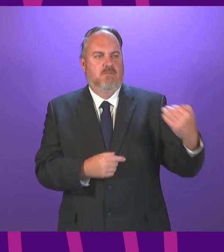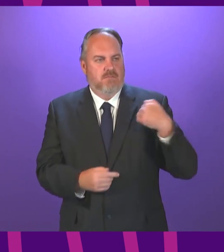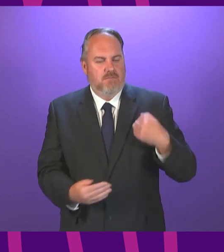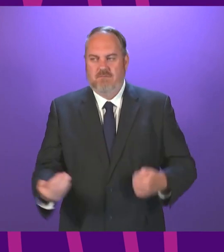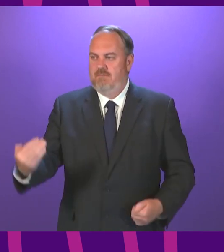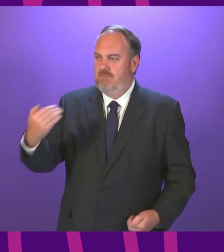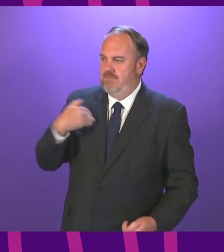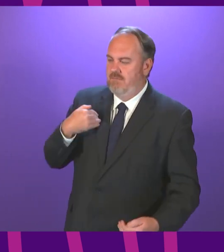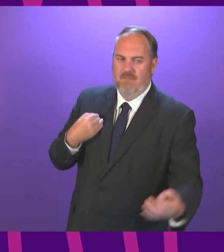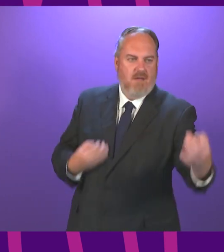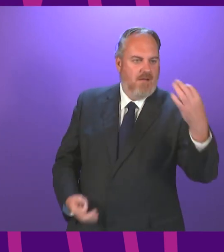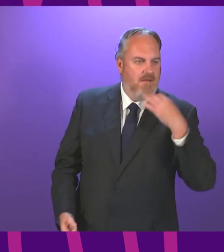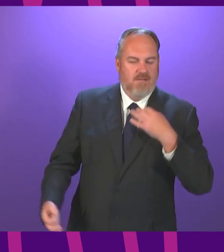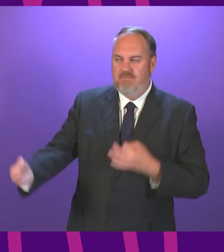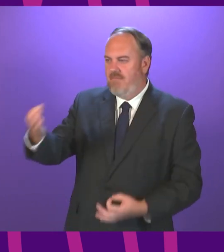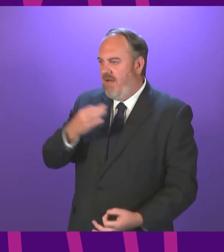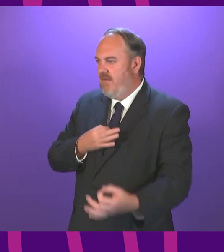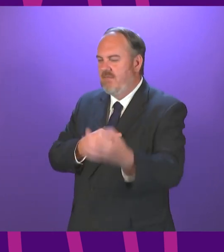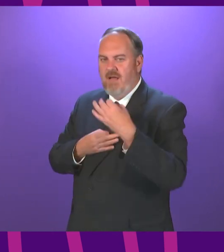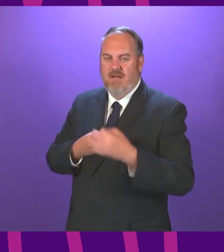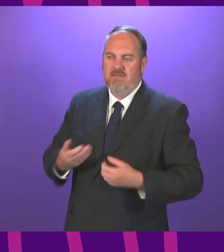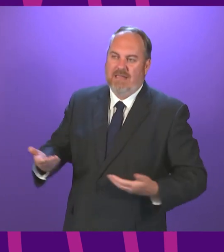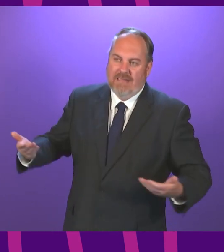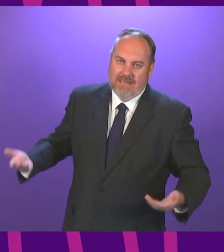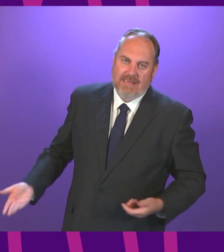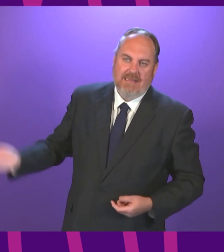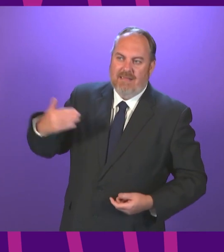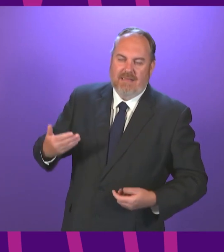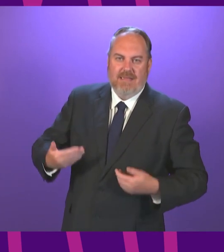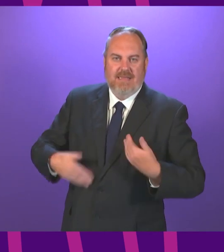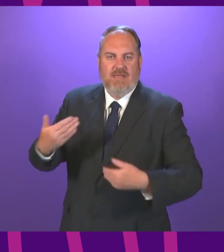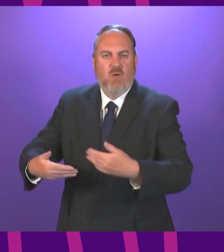to get the backlog under control more quickly, and I will always listen to suggestions on that,